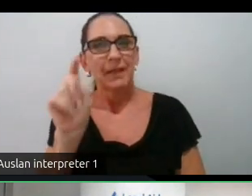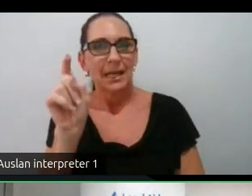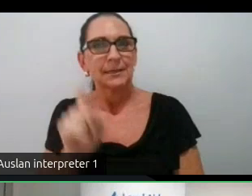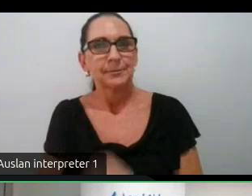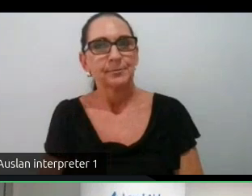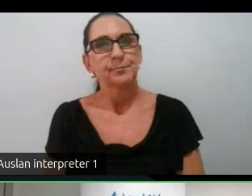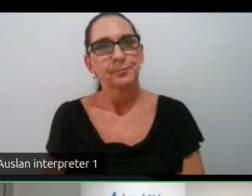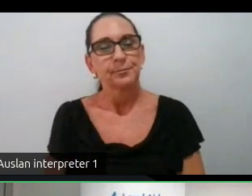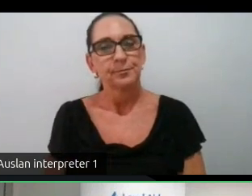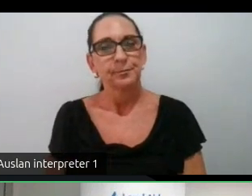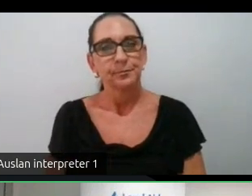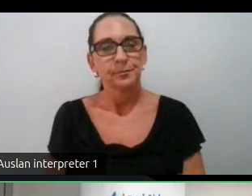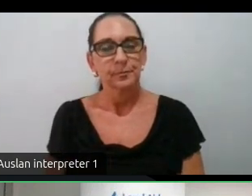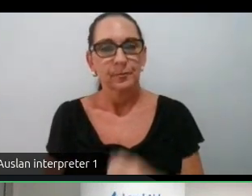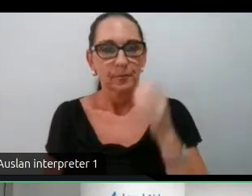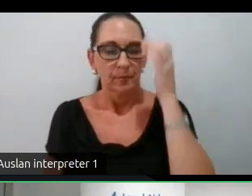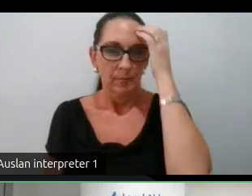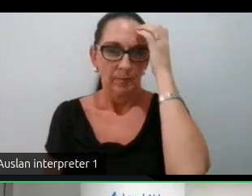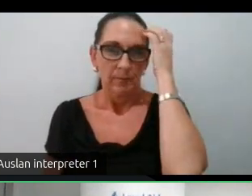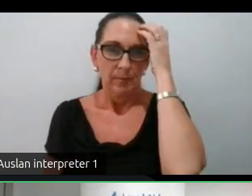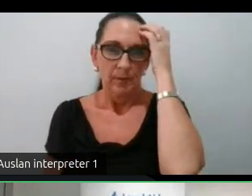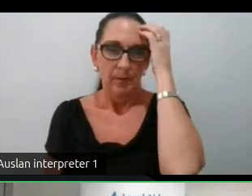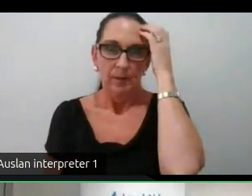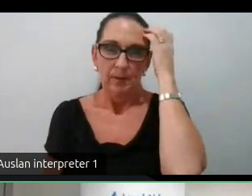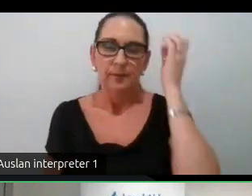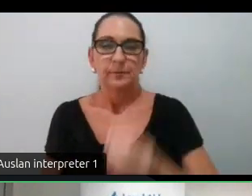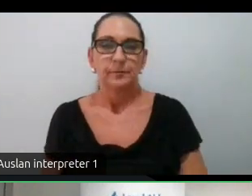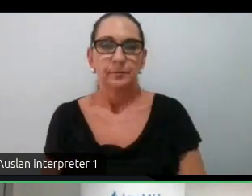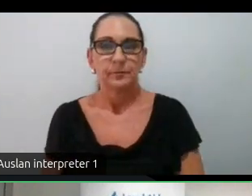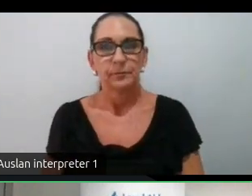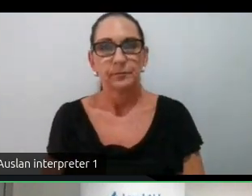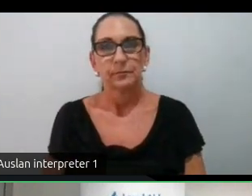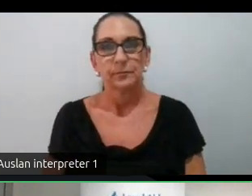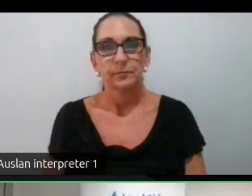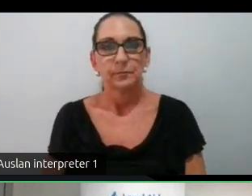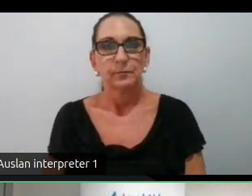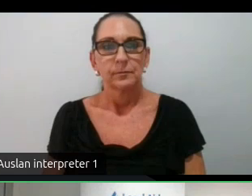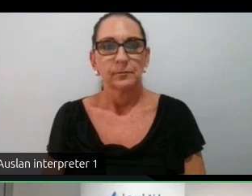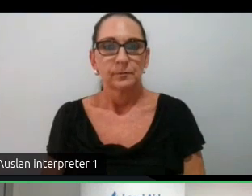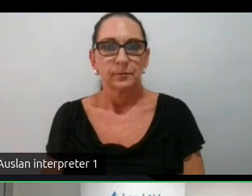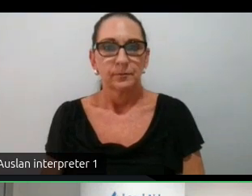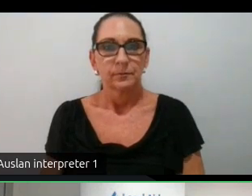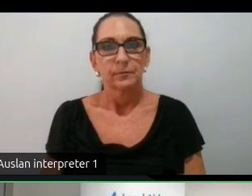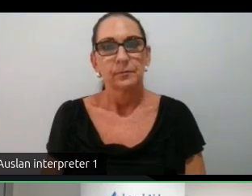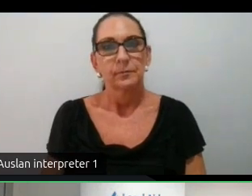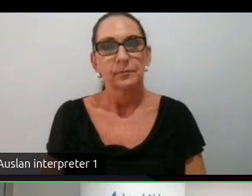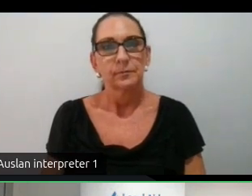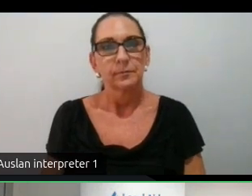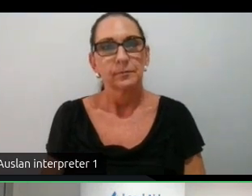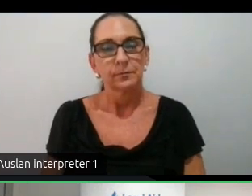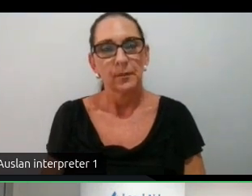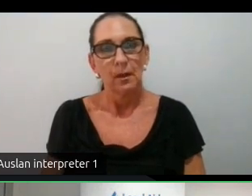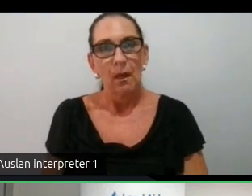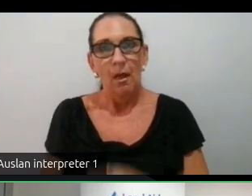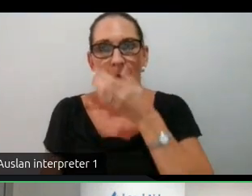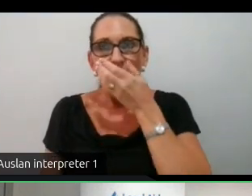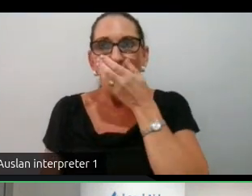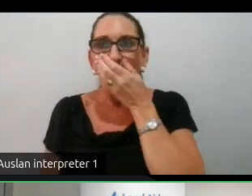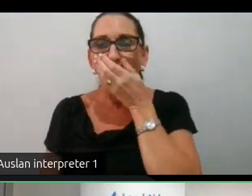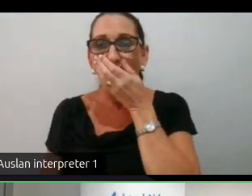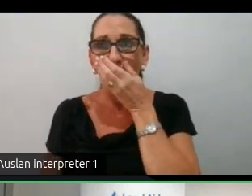for you and you'll be able to start answering. So, there's four answer options. Southeast Queensland,